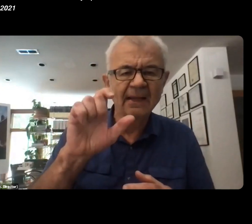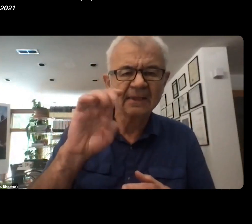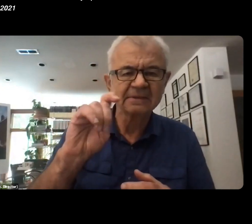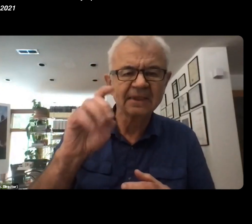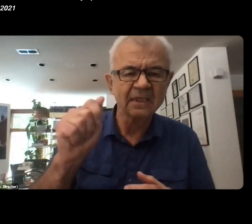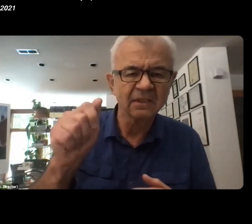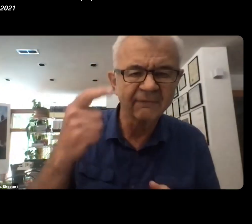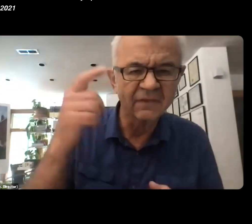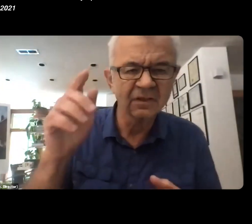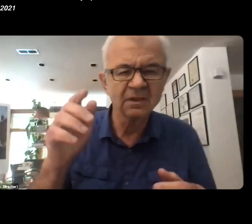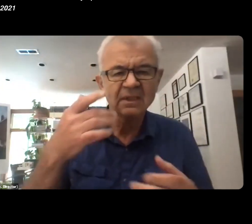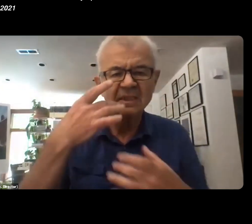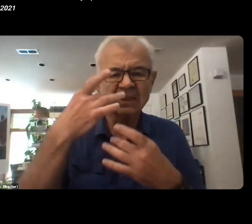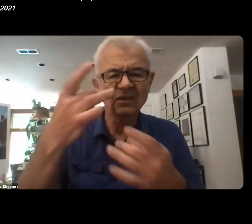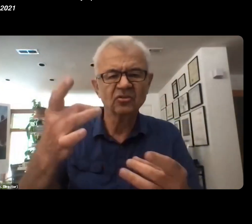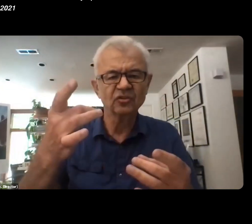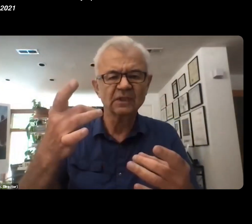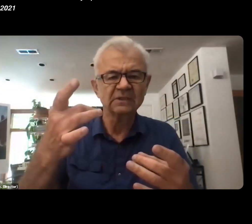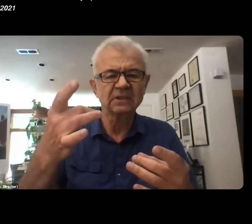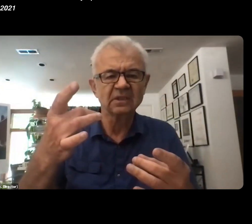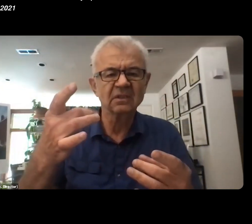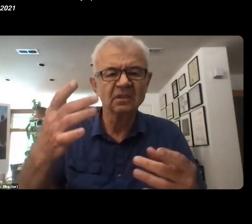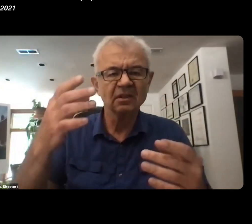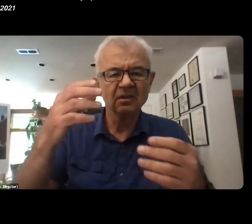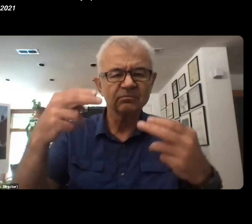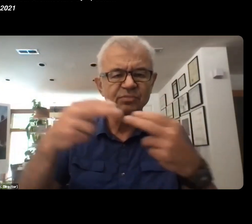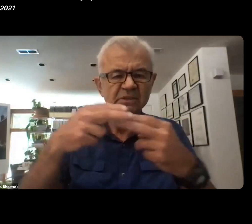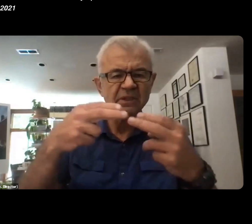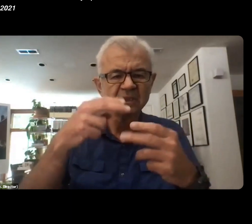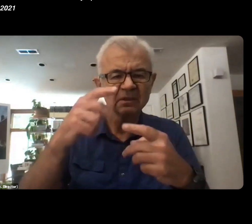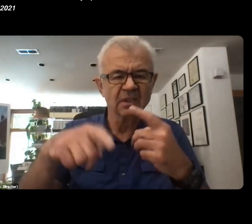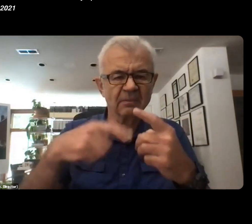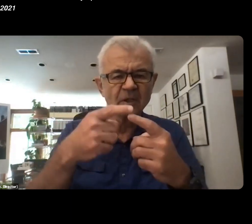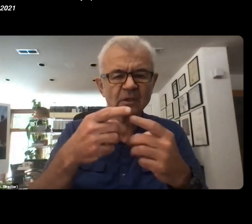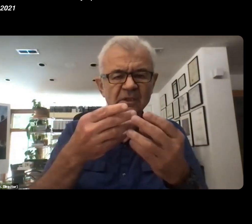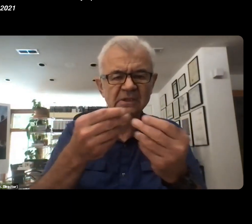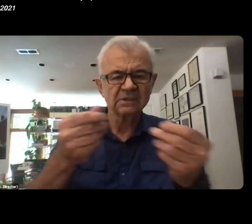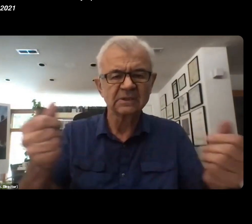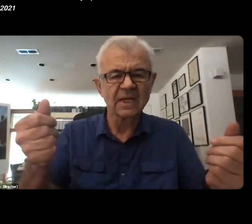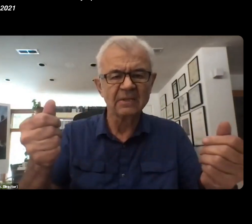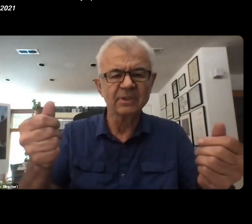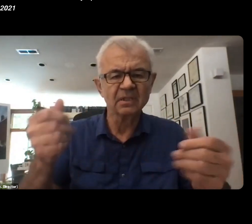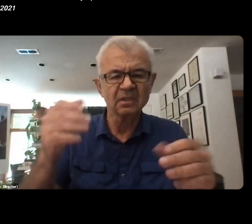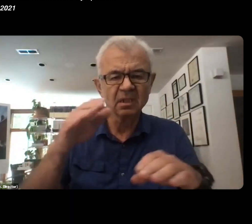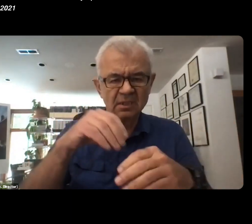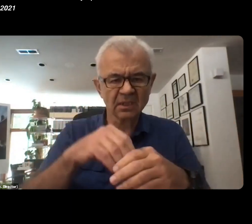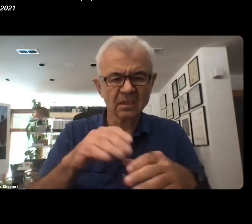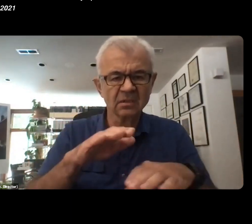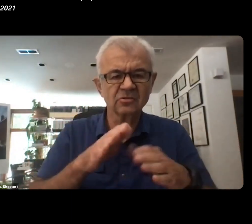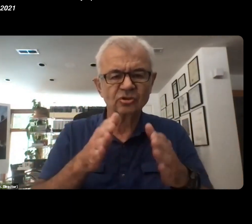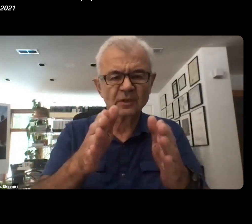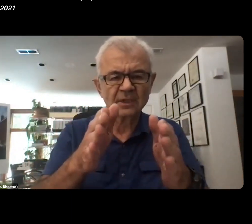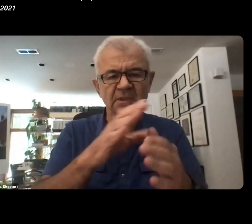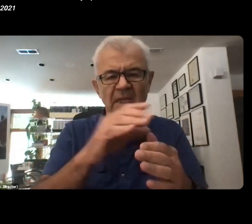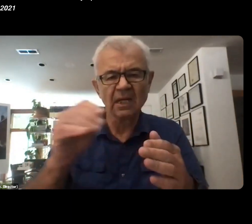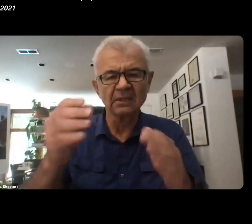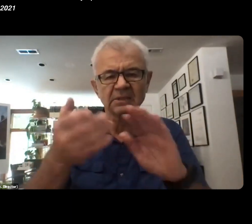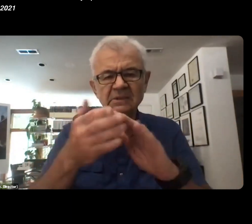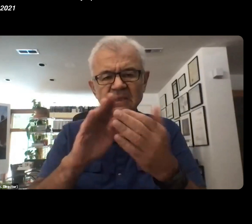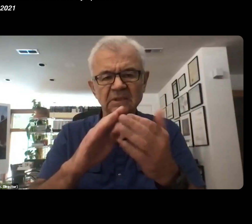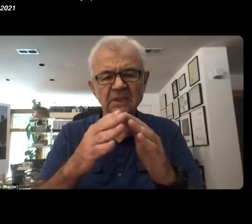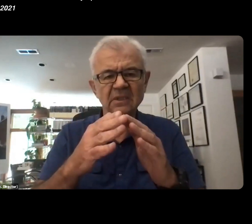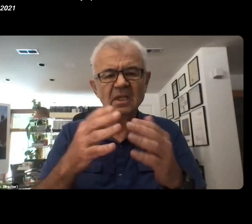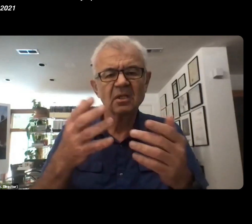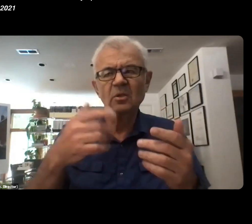Thank you, Alexa, for such an interesting presentation about DeafScape and on the trees